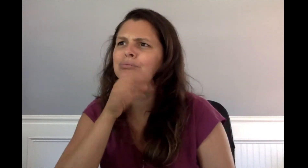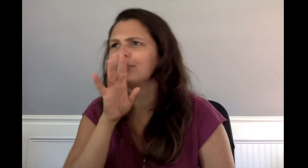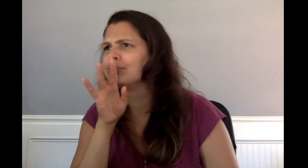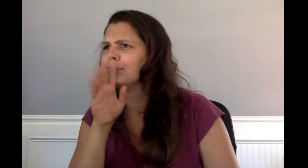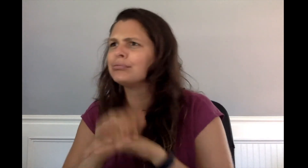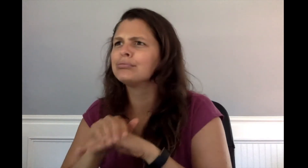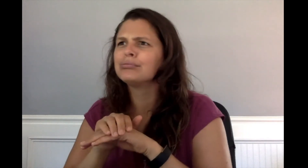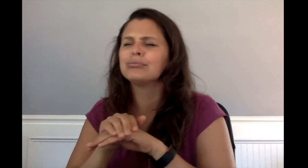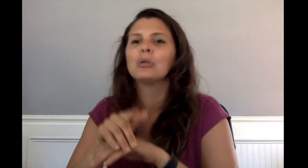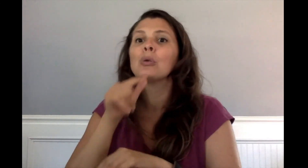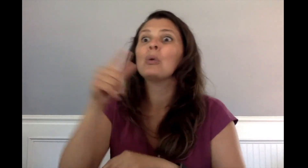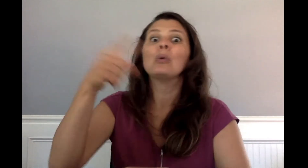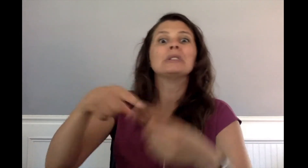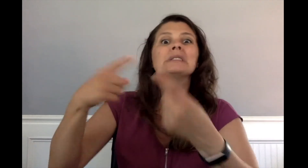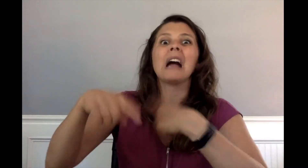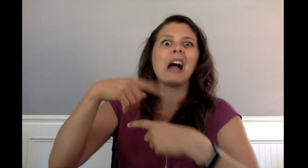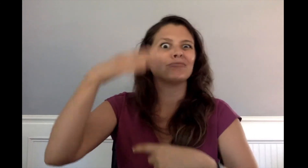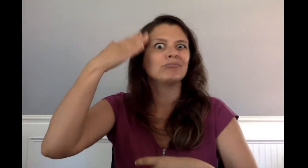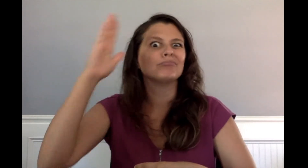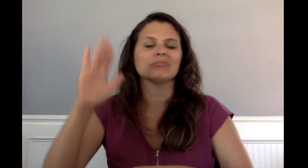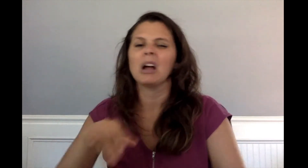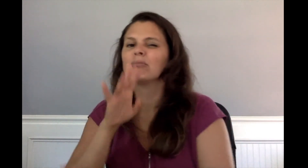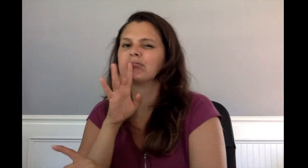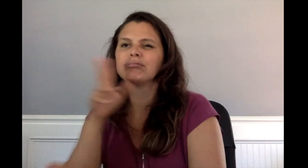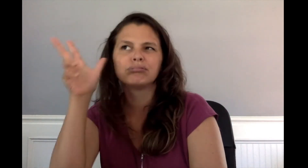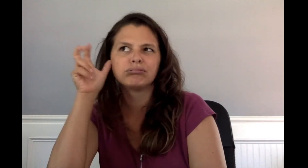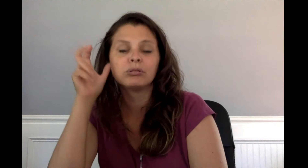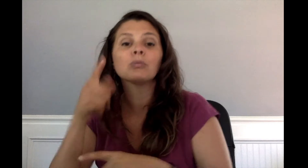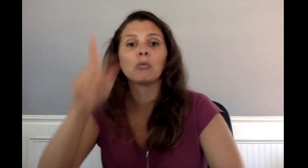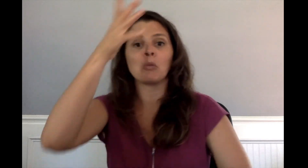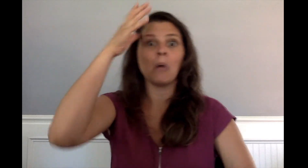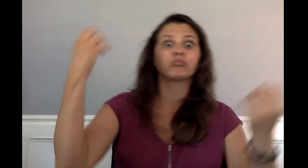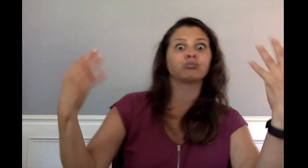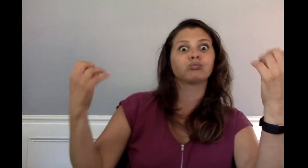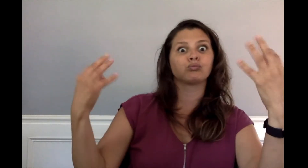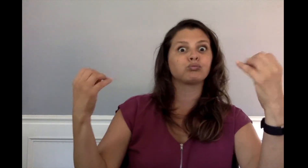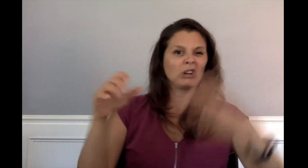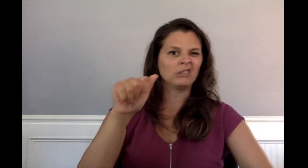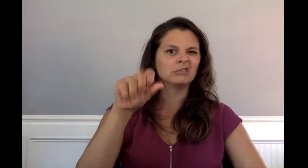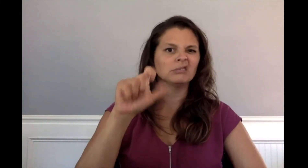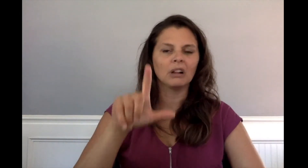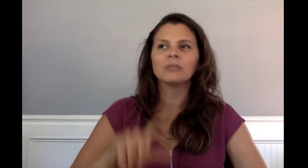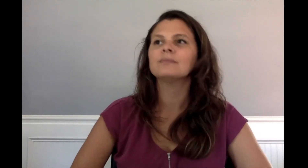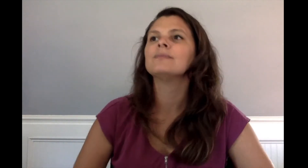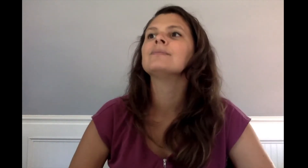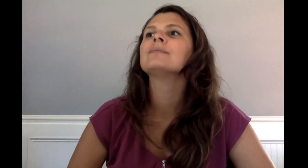interpreting for those who were sign-impaired.